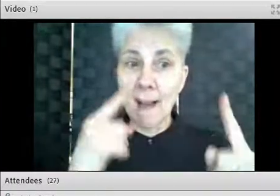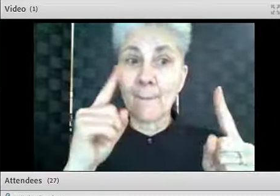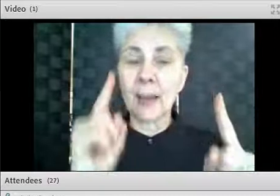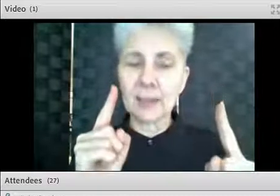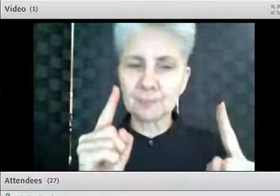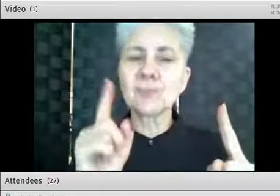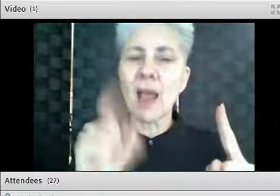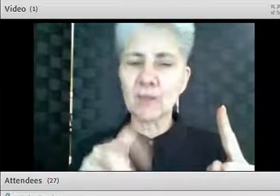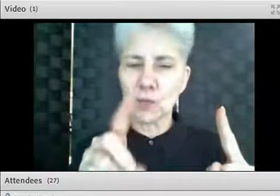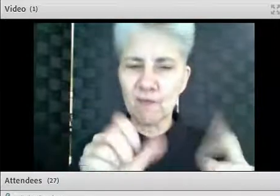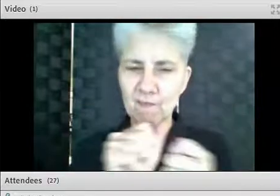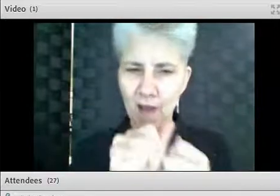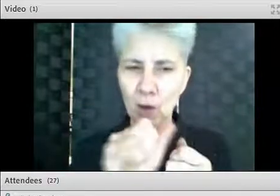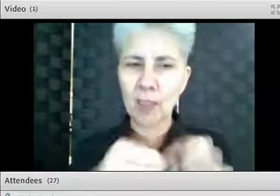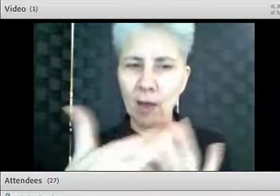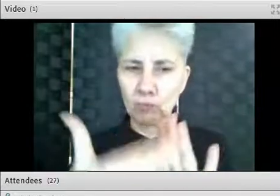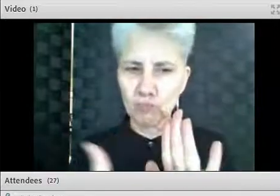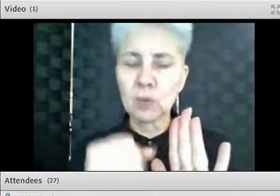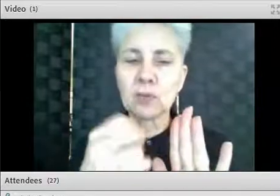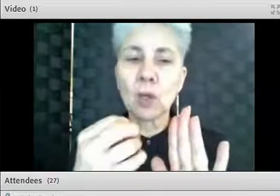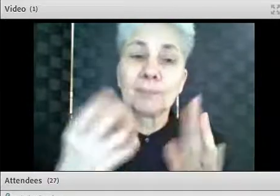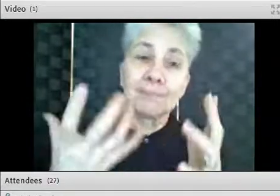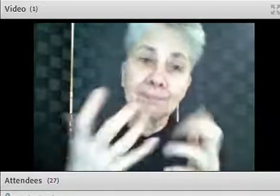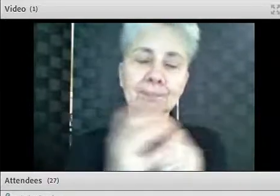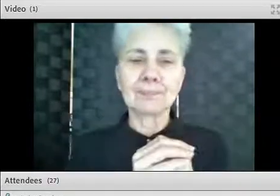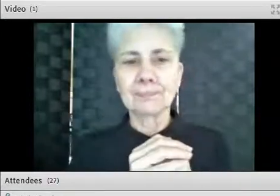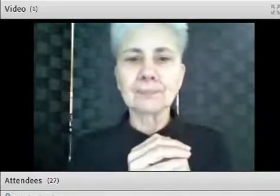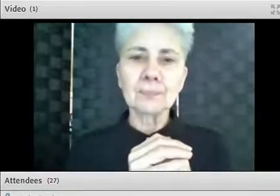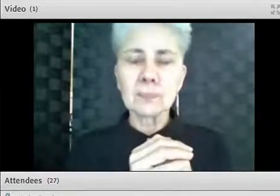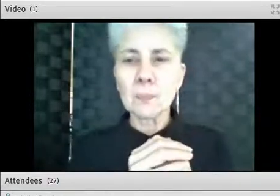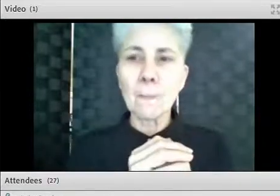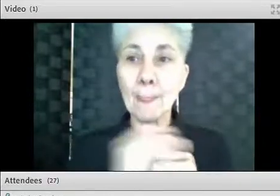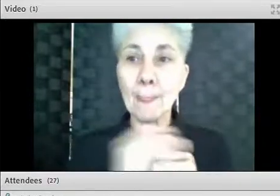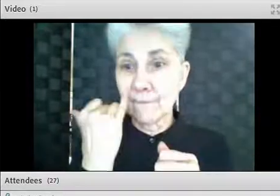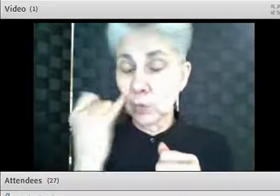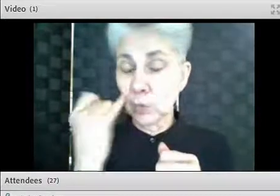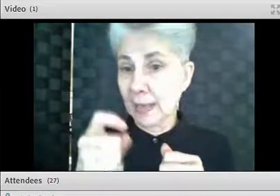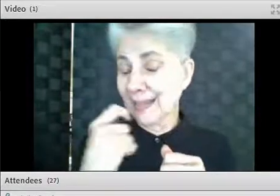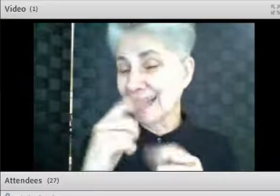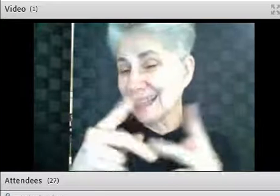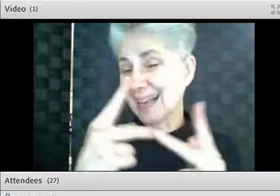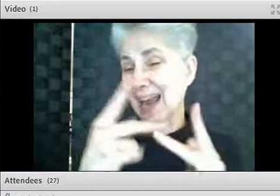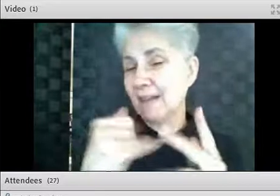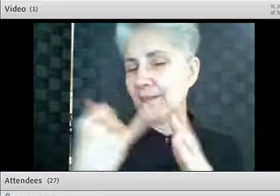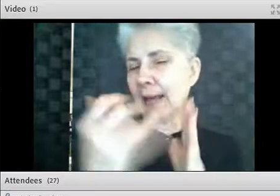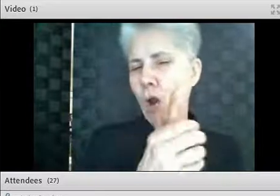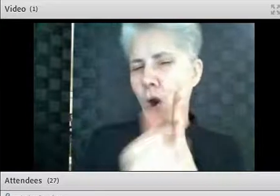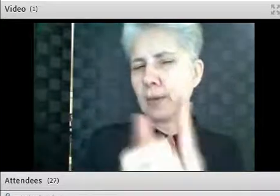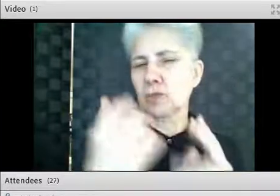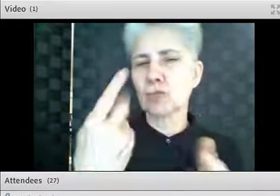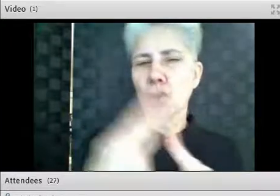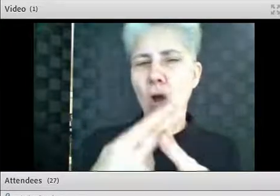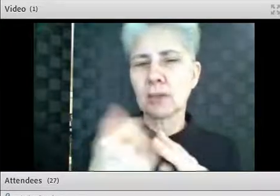you do that, okay, so if you need to -- This is kind of an art. That's why it's called an art and not a science